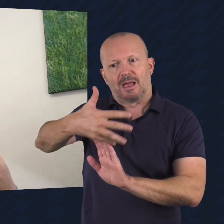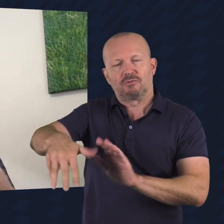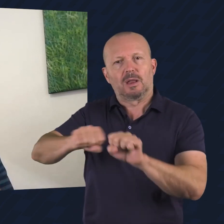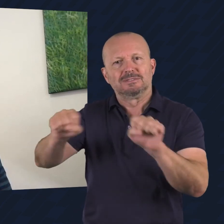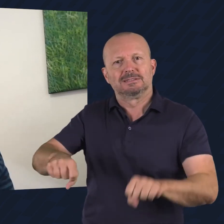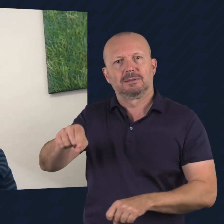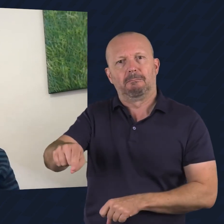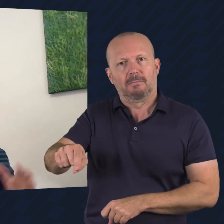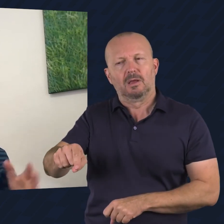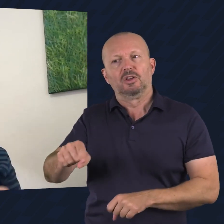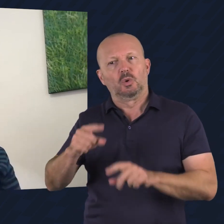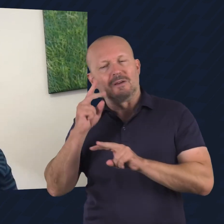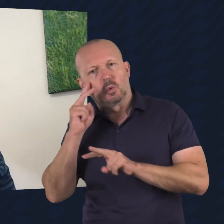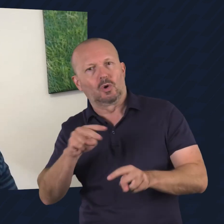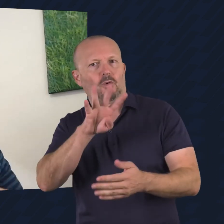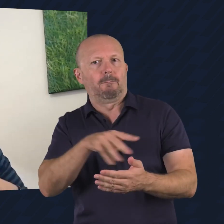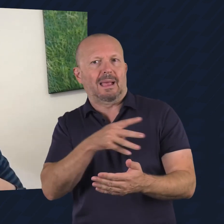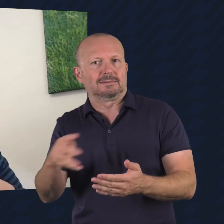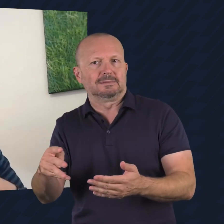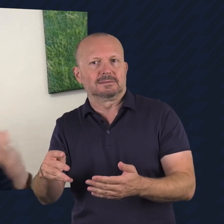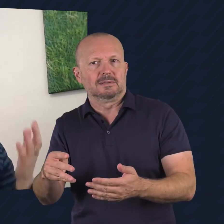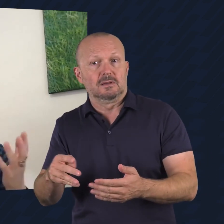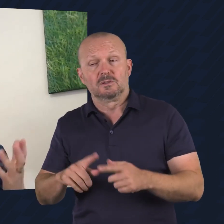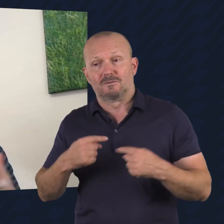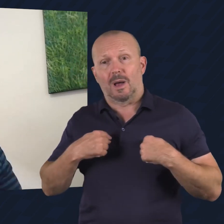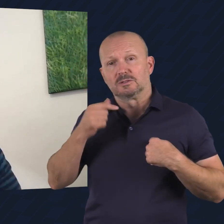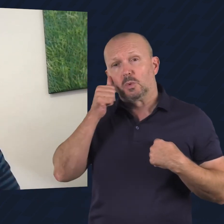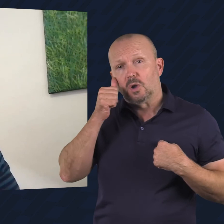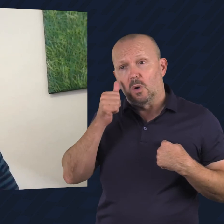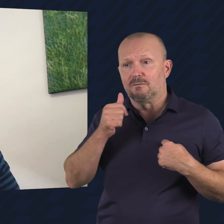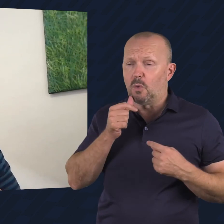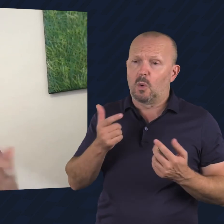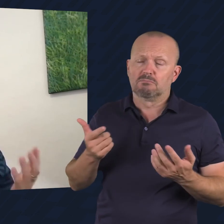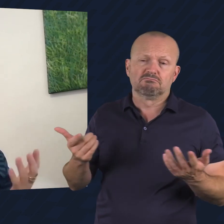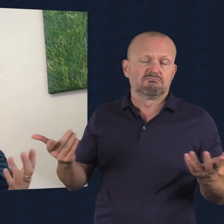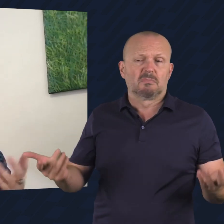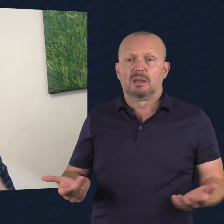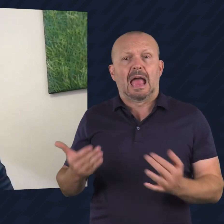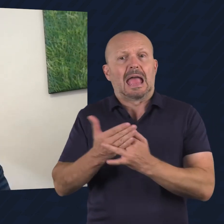If you haven't had time to work out, and most of us know that particularly for access requests,